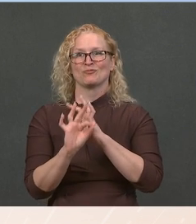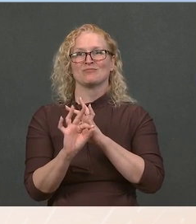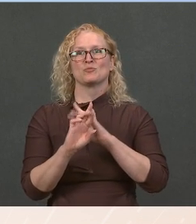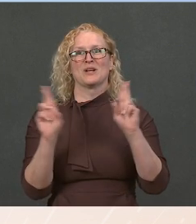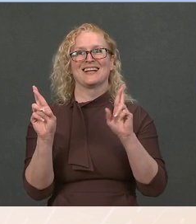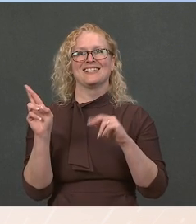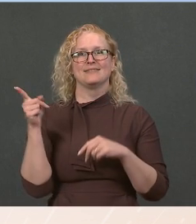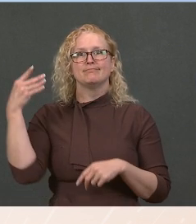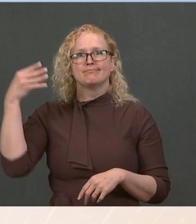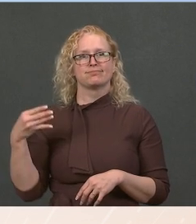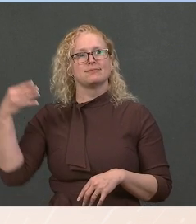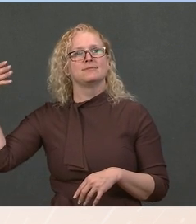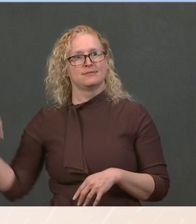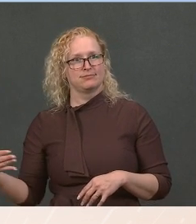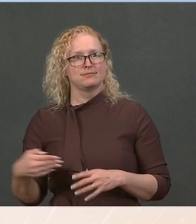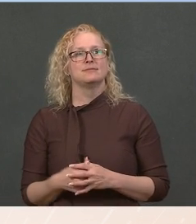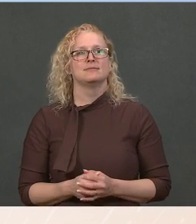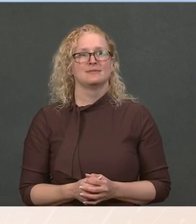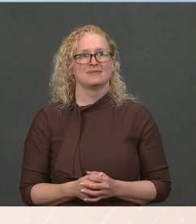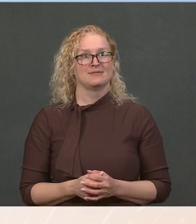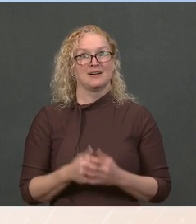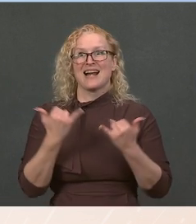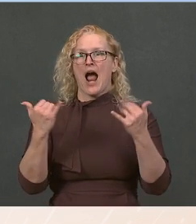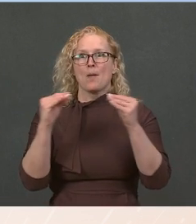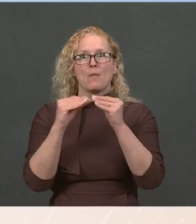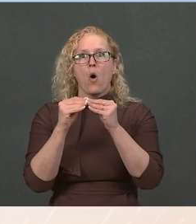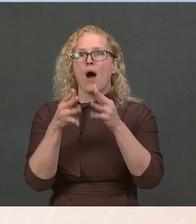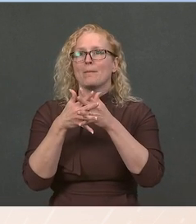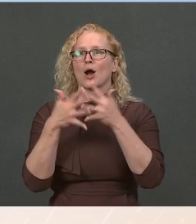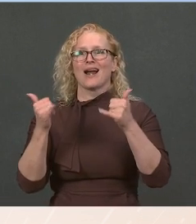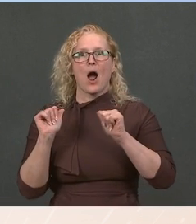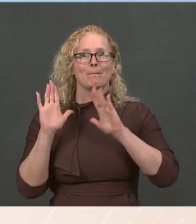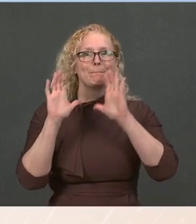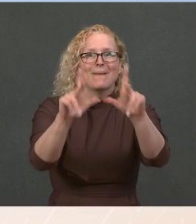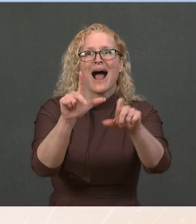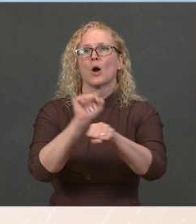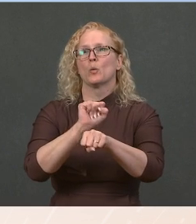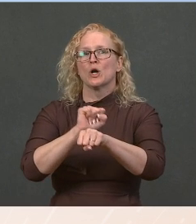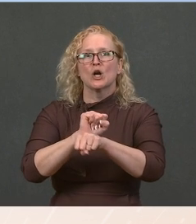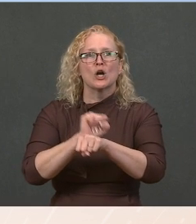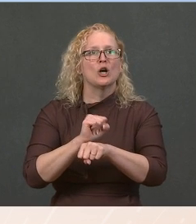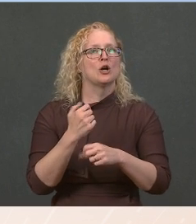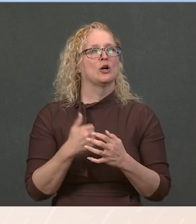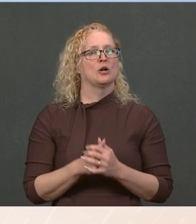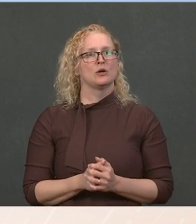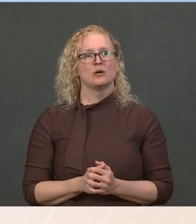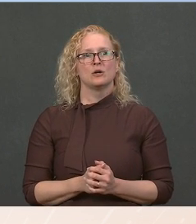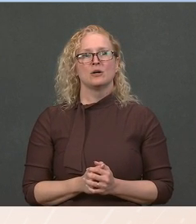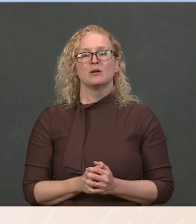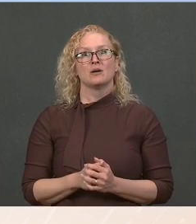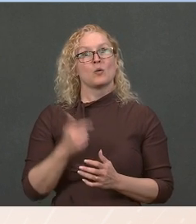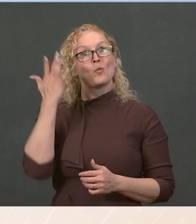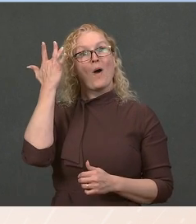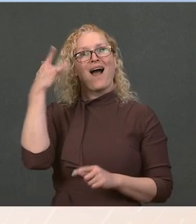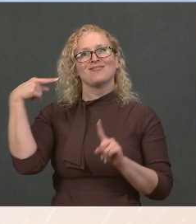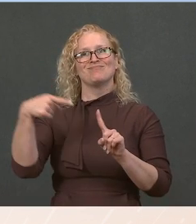and more Americans feel safe going back to work. That's why we added 531,000 jobs in October